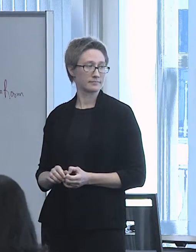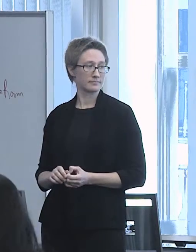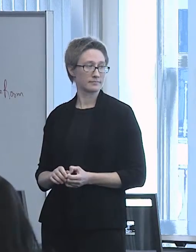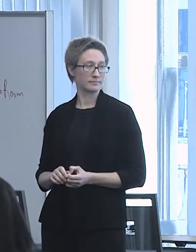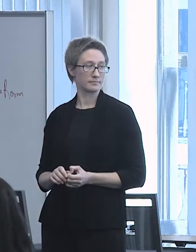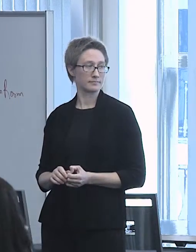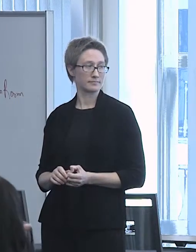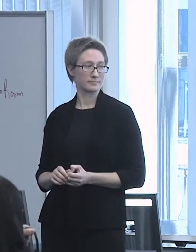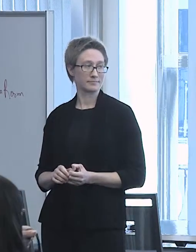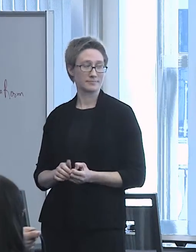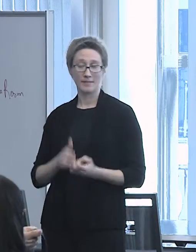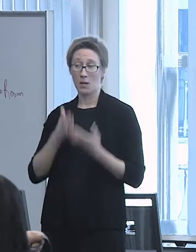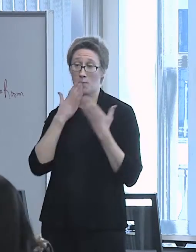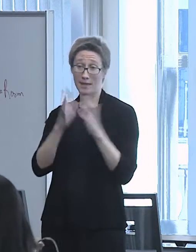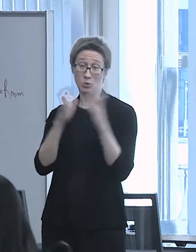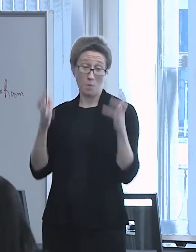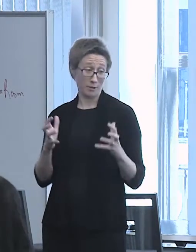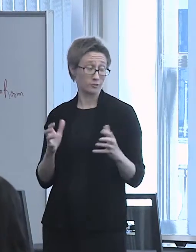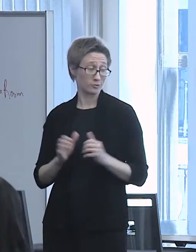Thank you so much, Finn.